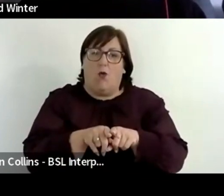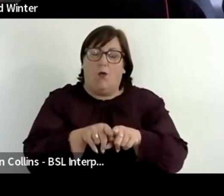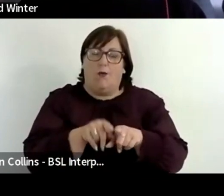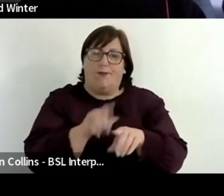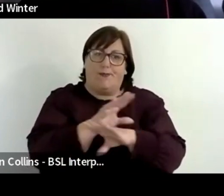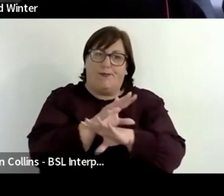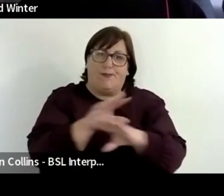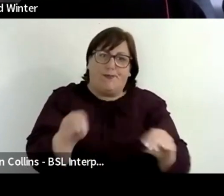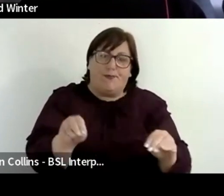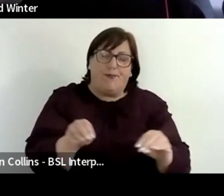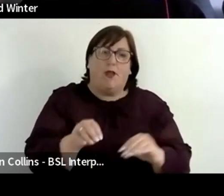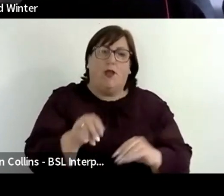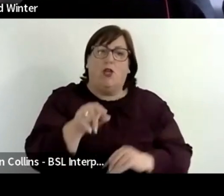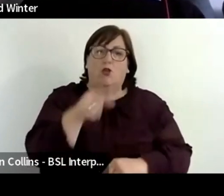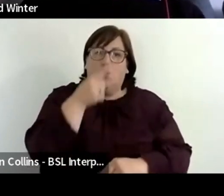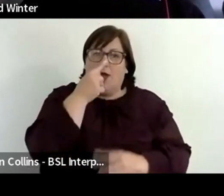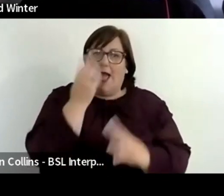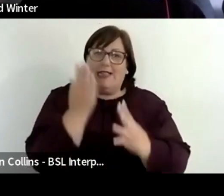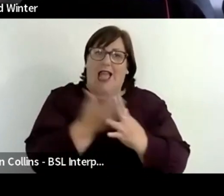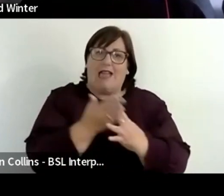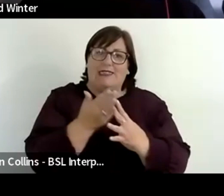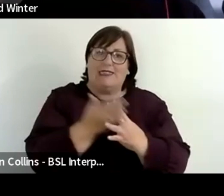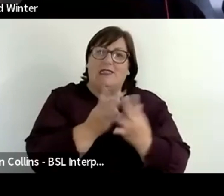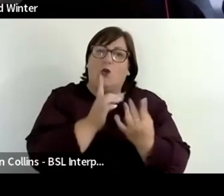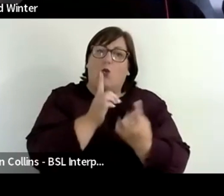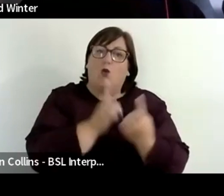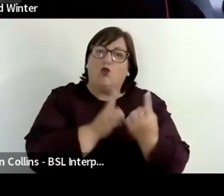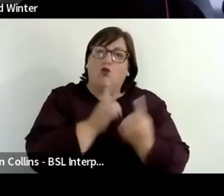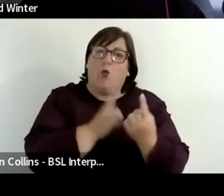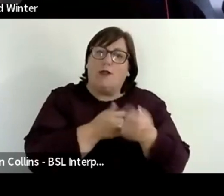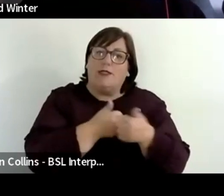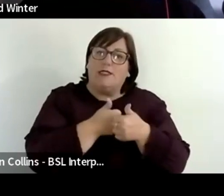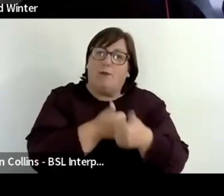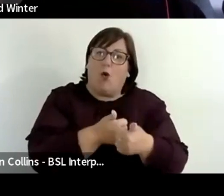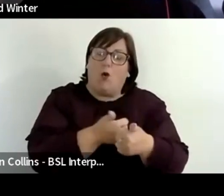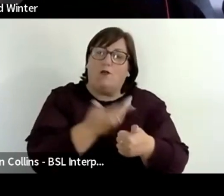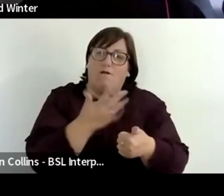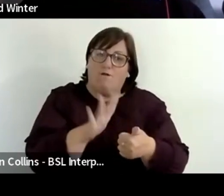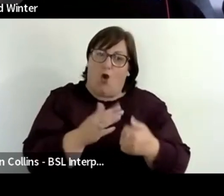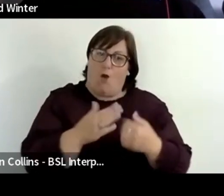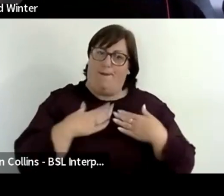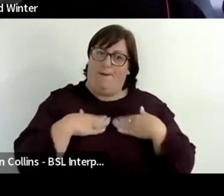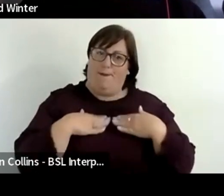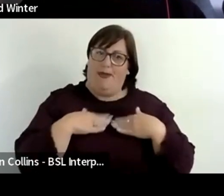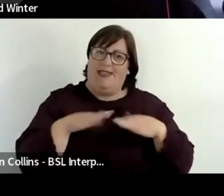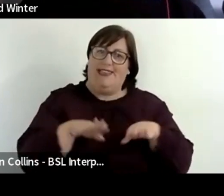from the Evenbreak Career Hive, so please do reach out to us directly.